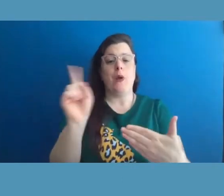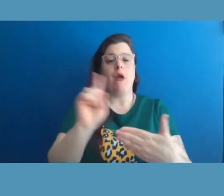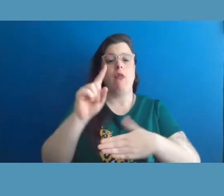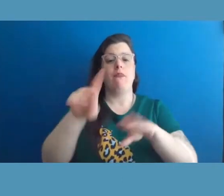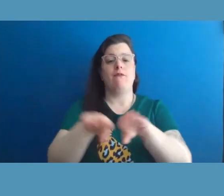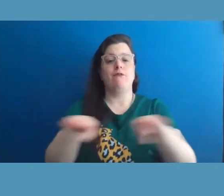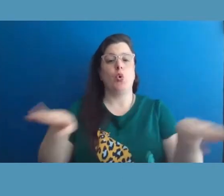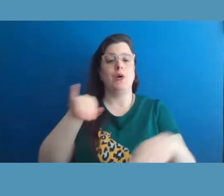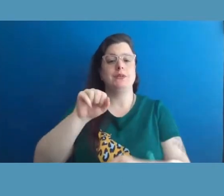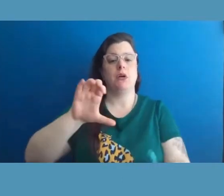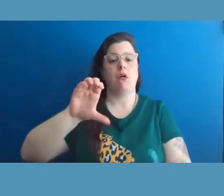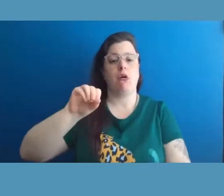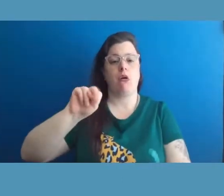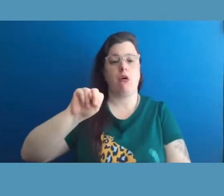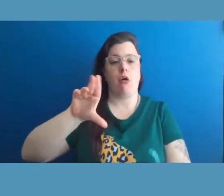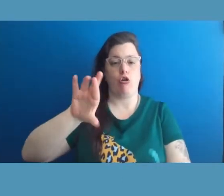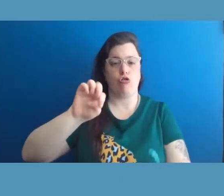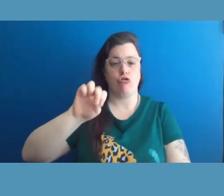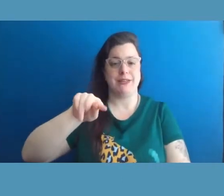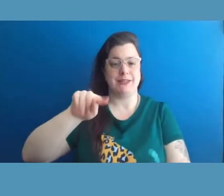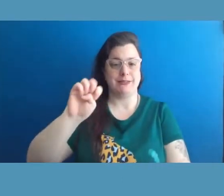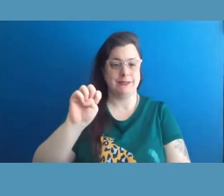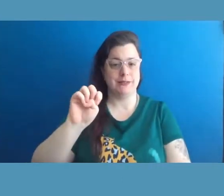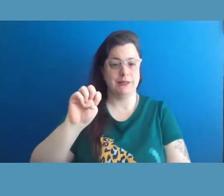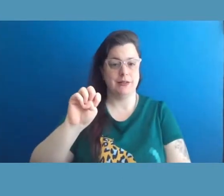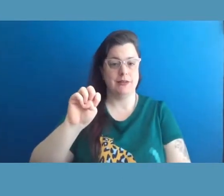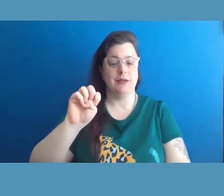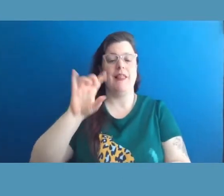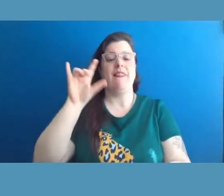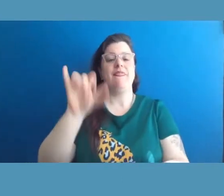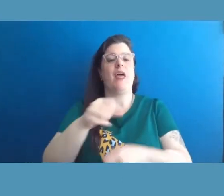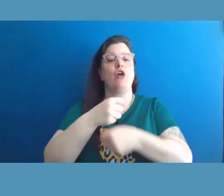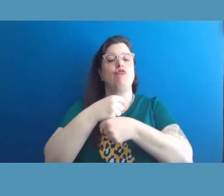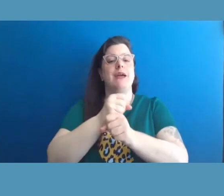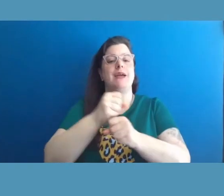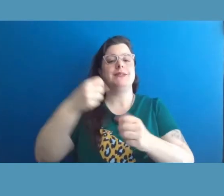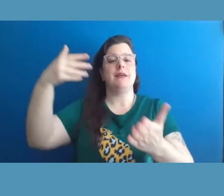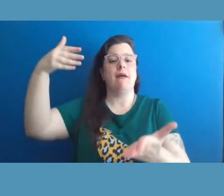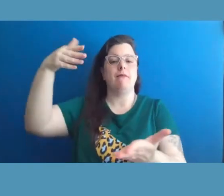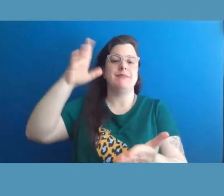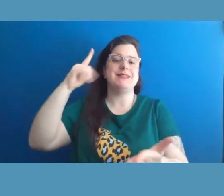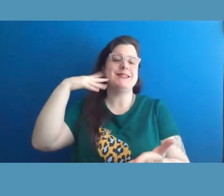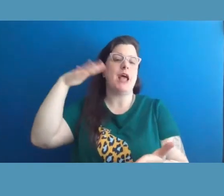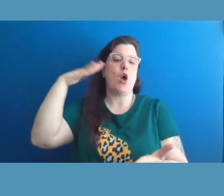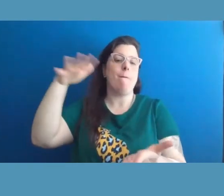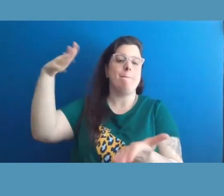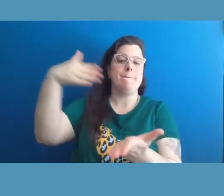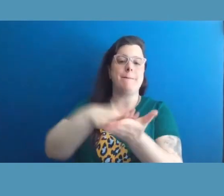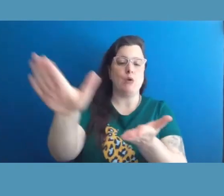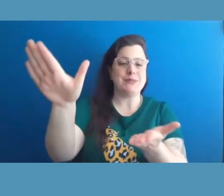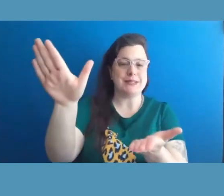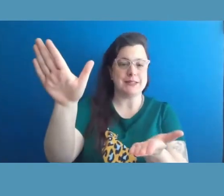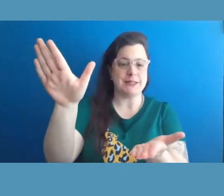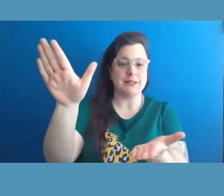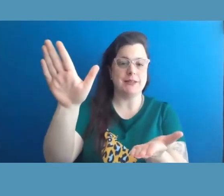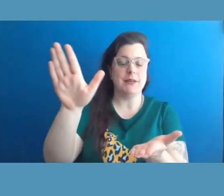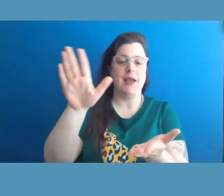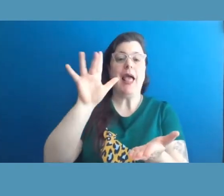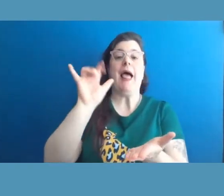and you come into a room where the floor is concrete. That creates sound to bounce off